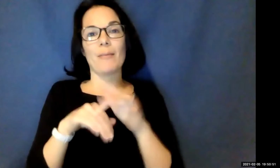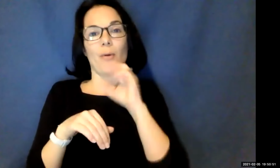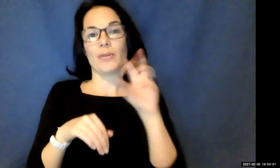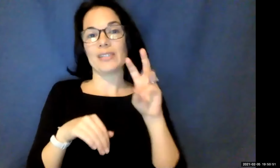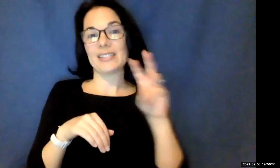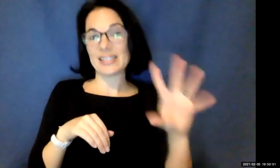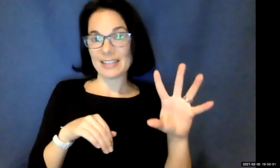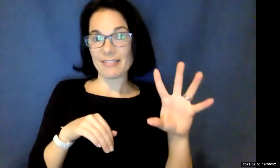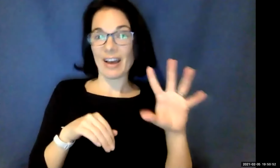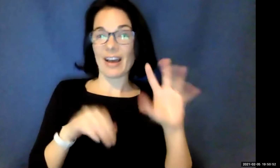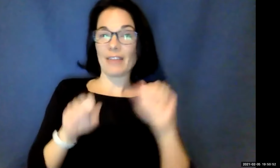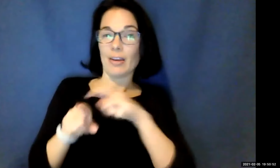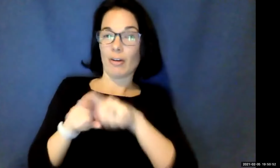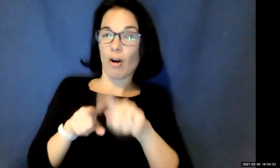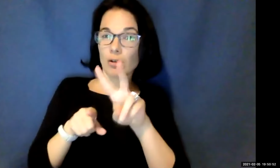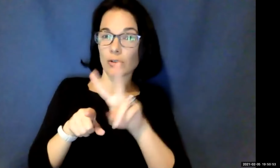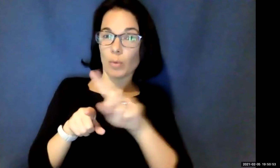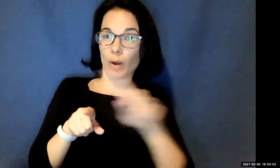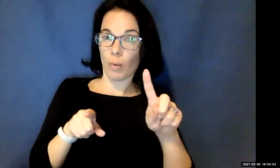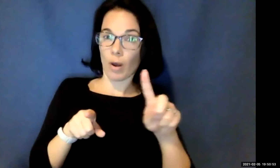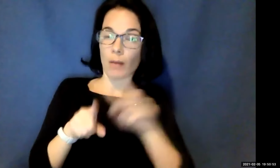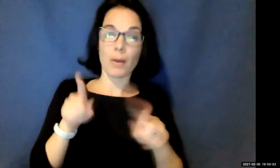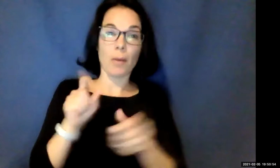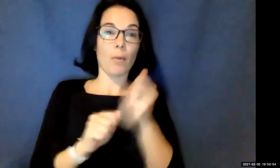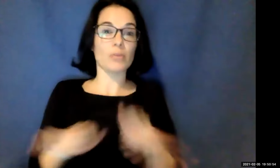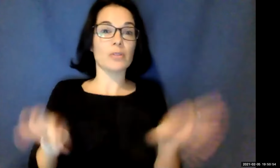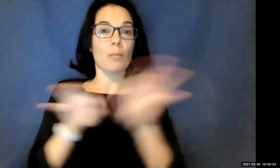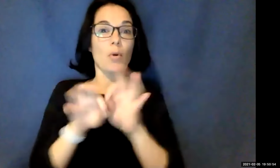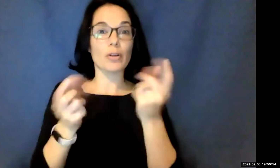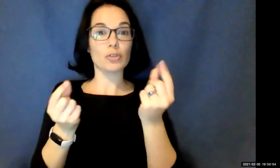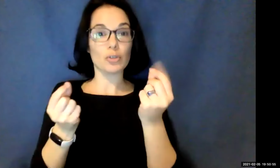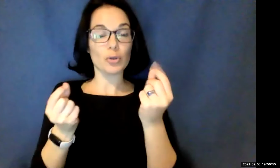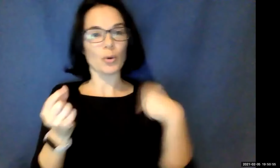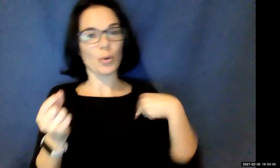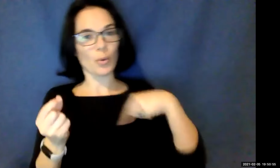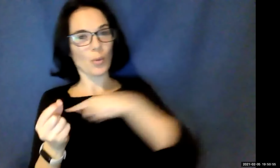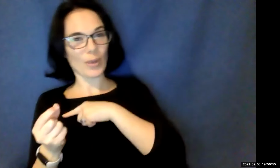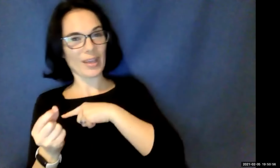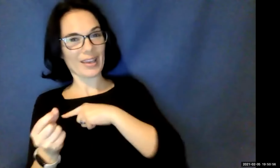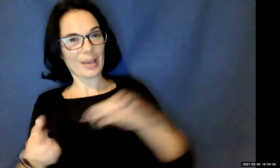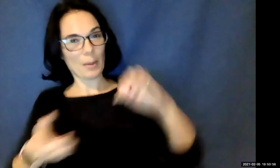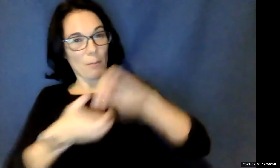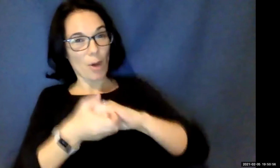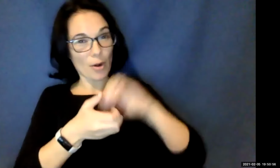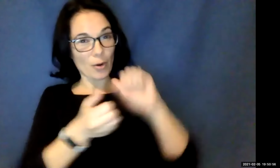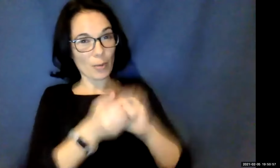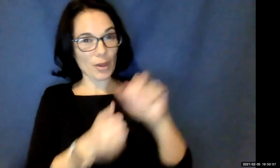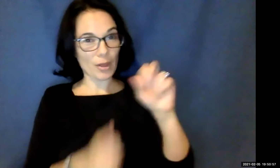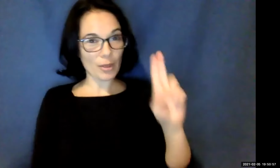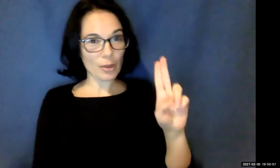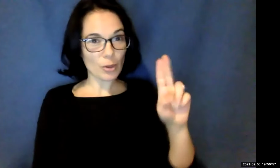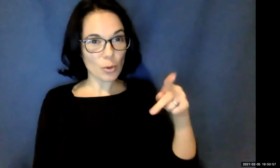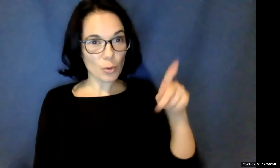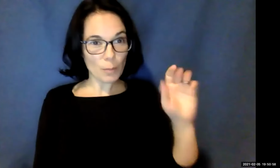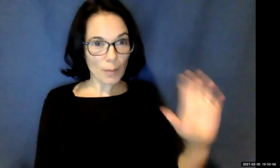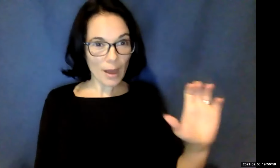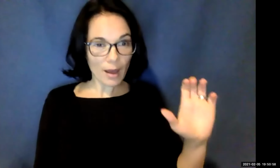We partner with you, UPAC, and many other organizations, for good reason.